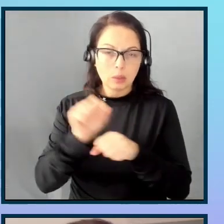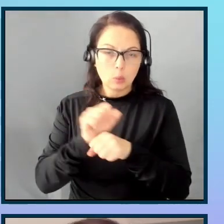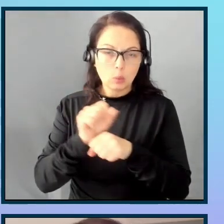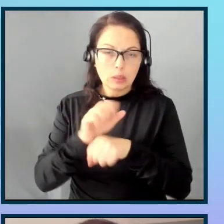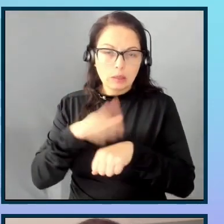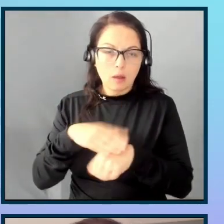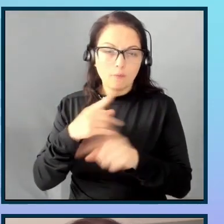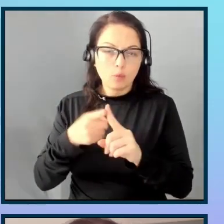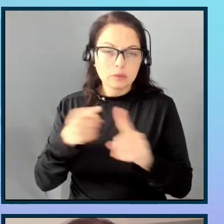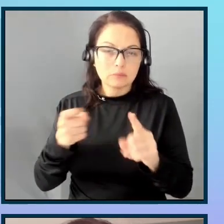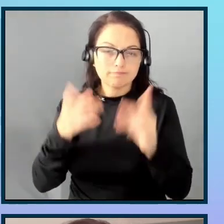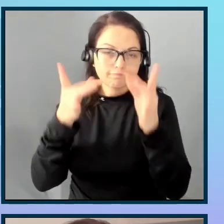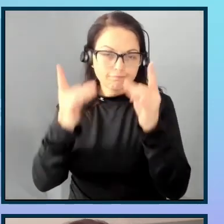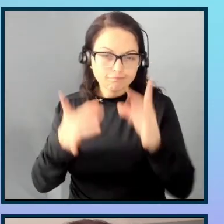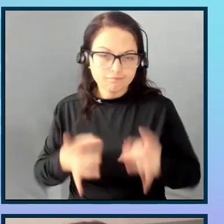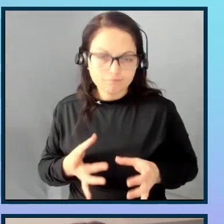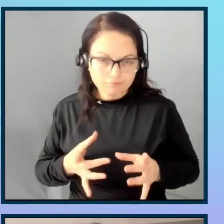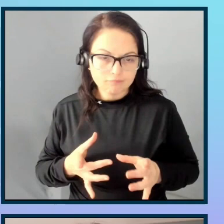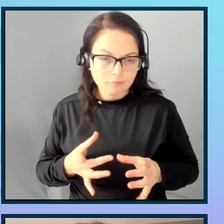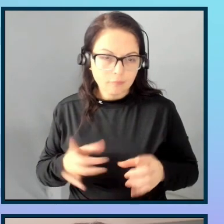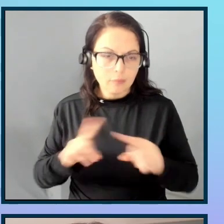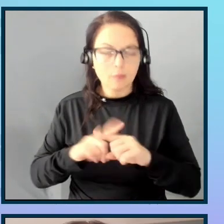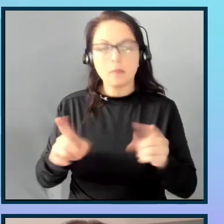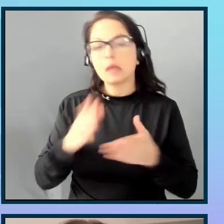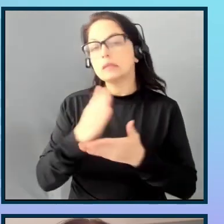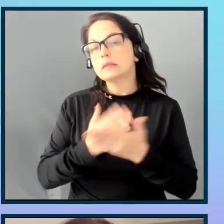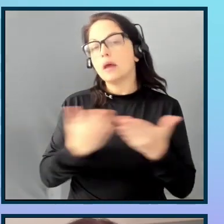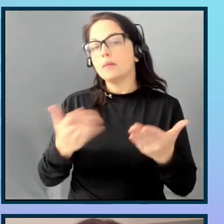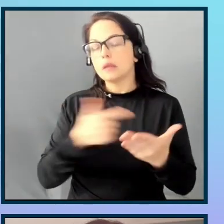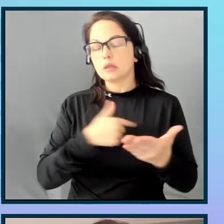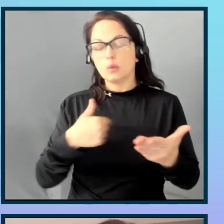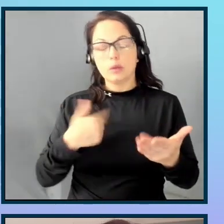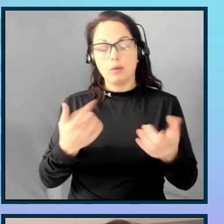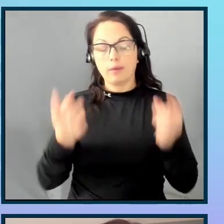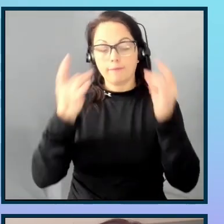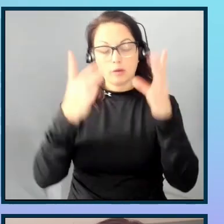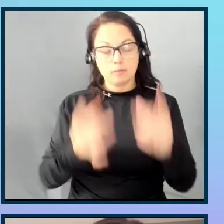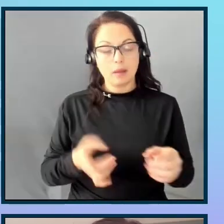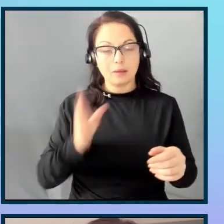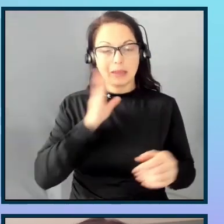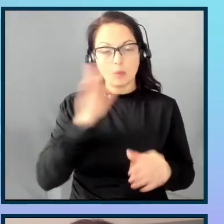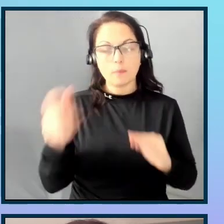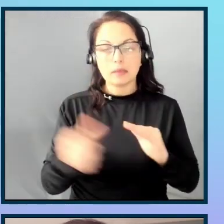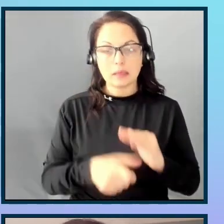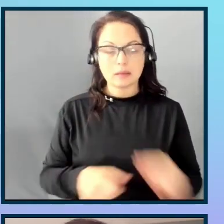But the things that we don't think is ready for feedback are gonna be hidden. And there's the developing stage,